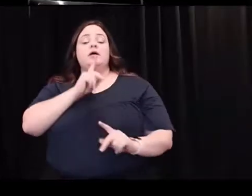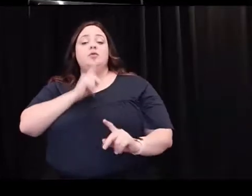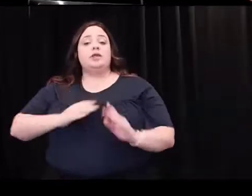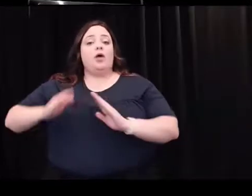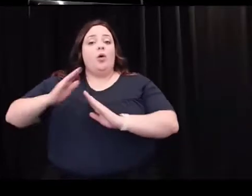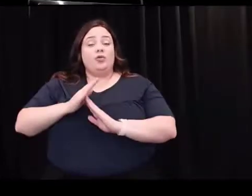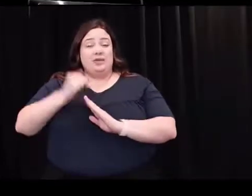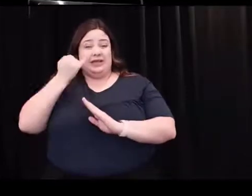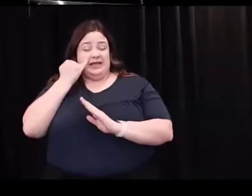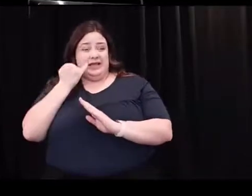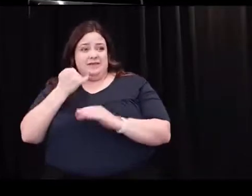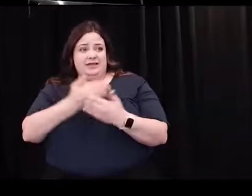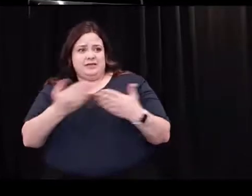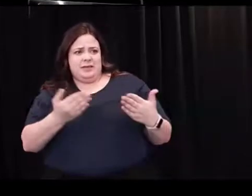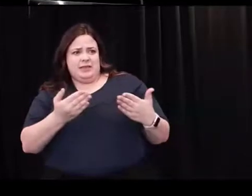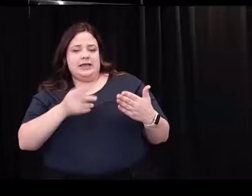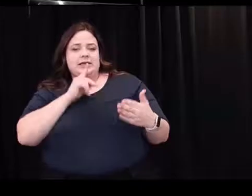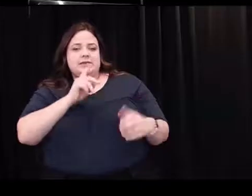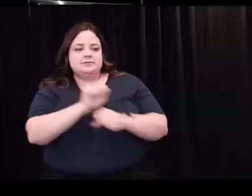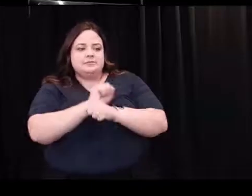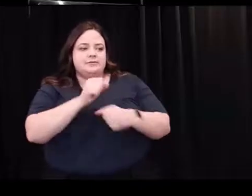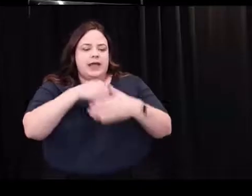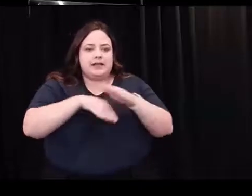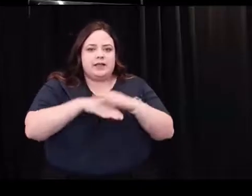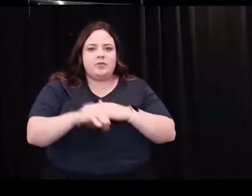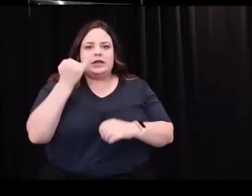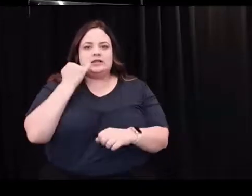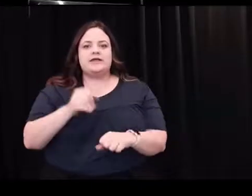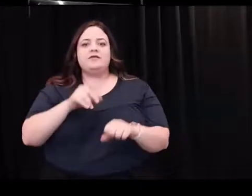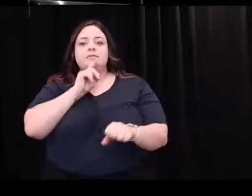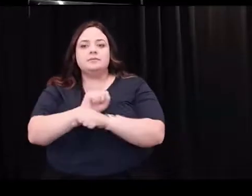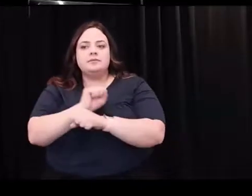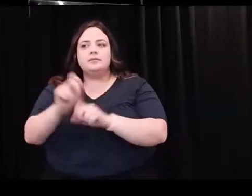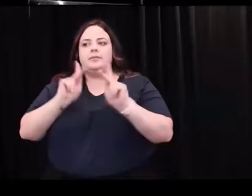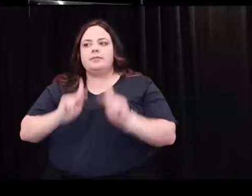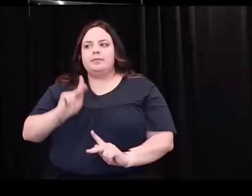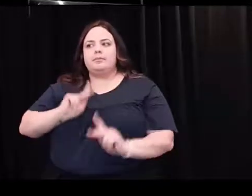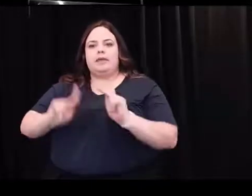whether something is accessible or not is whether real people can use it. That being said,